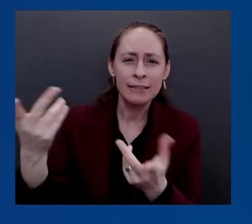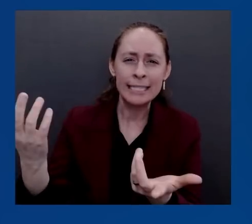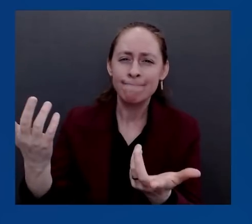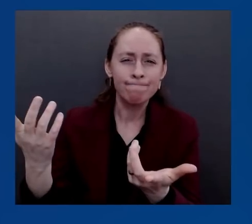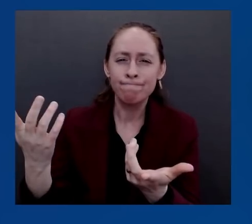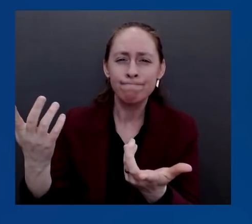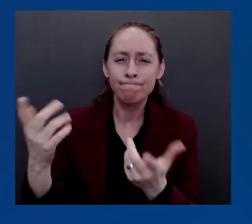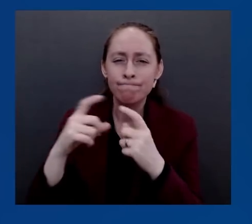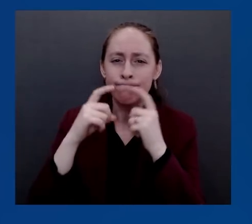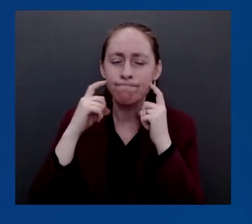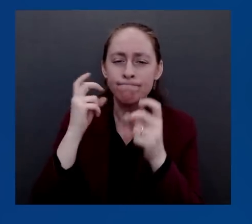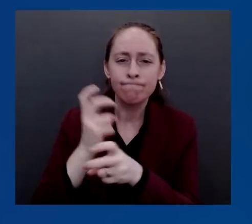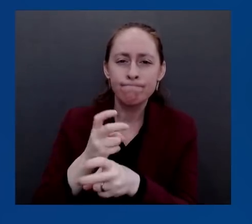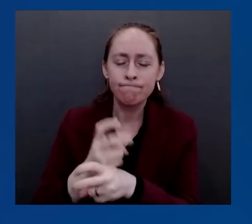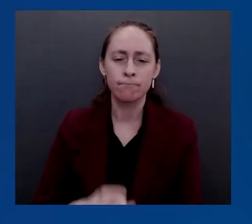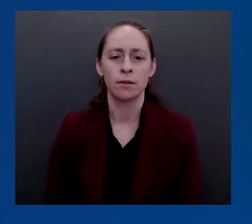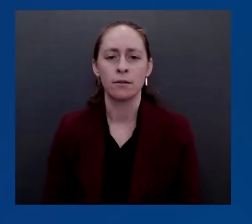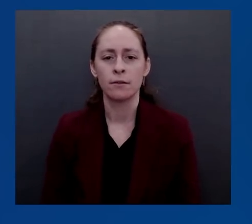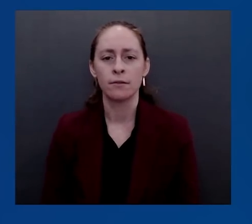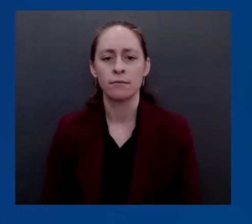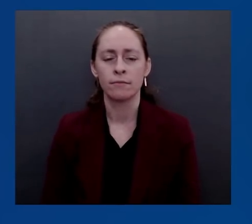you know, during certain situations.